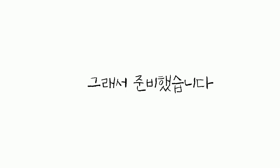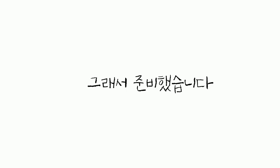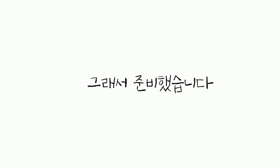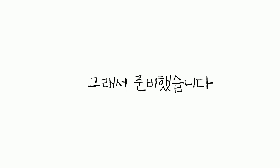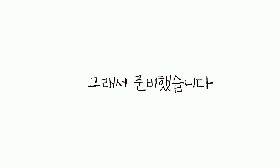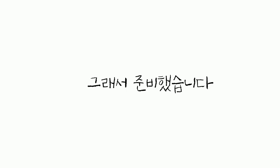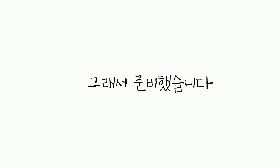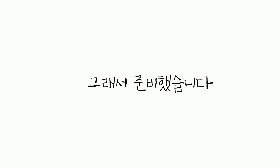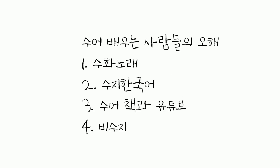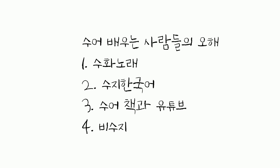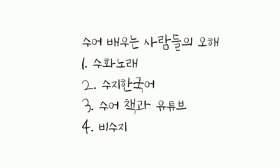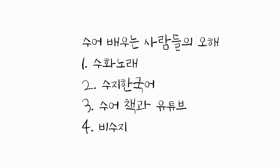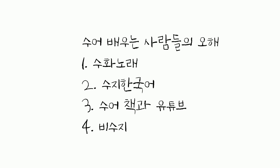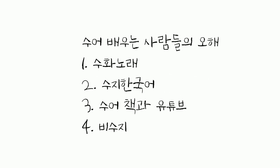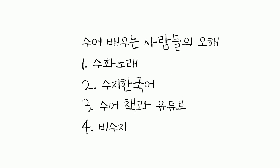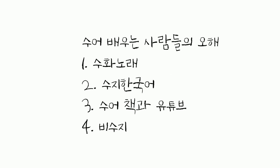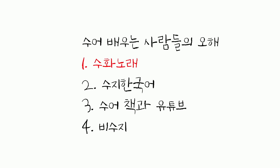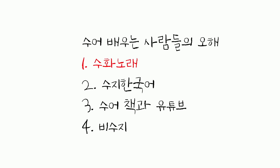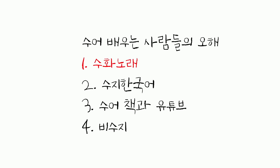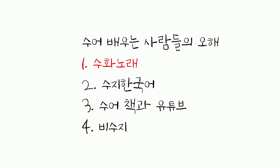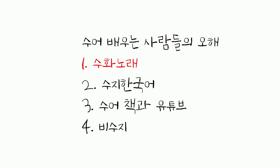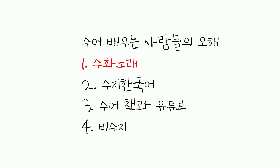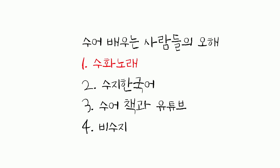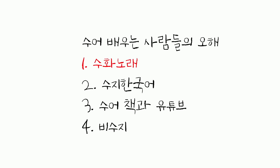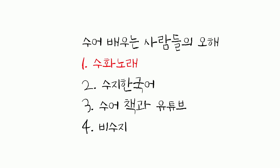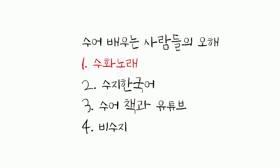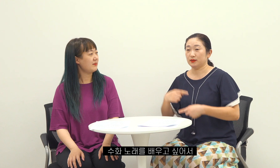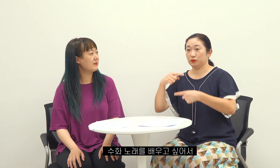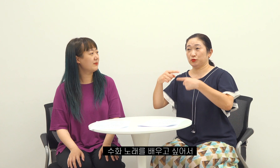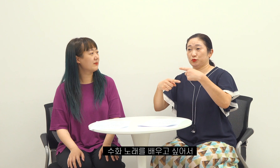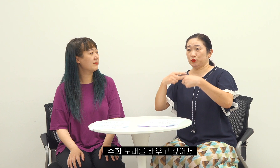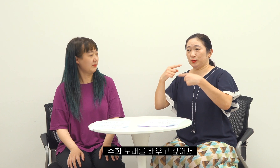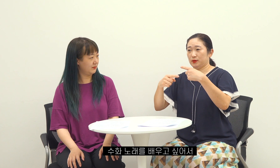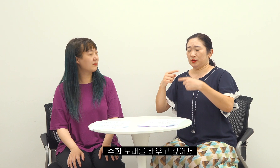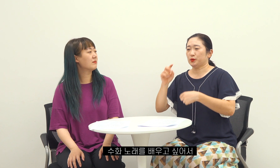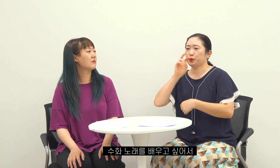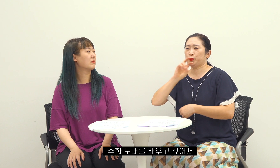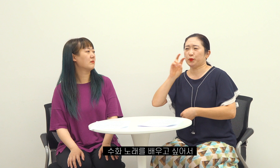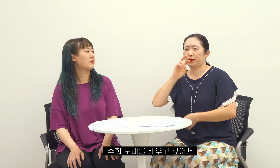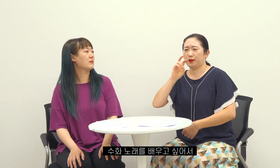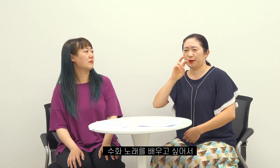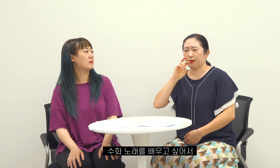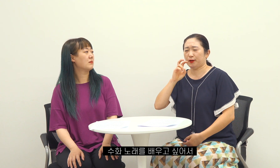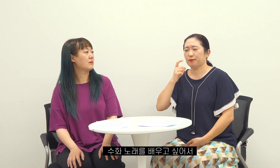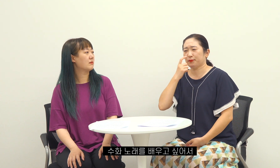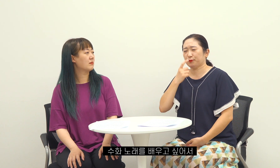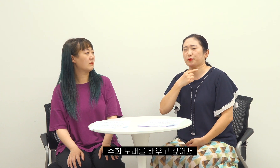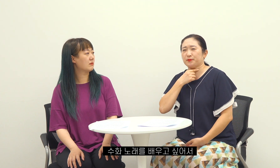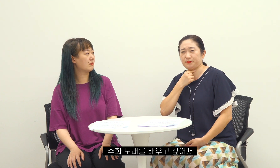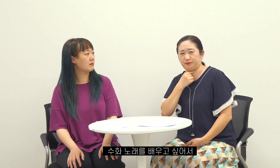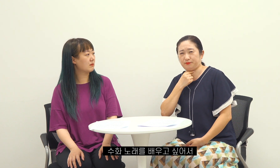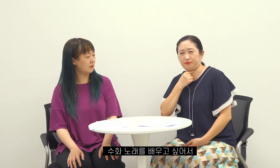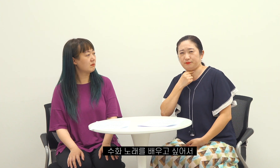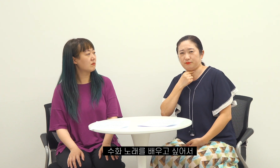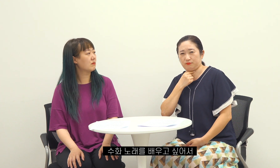So I prepared. Misunderstandings of sign language learners. 1. Sign Language Song How many students come to learn sign language